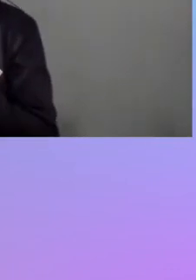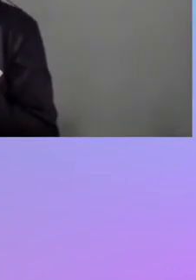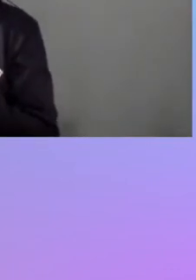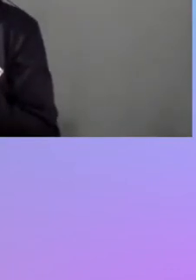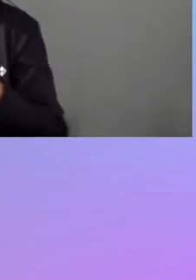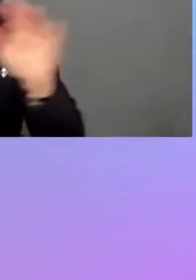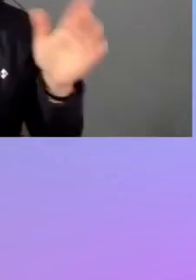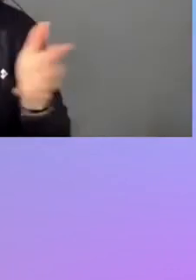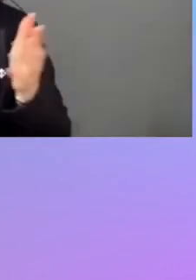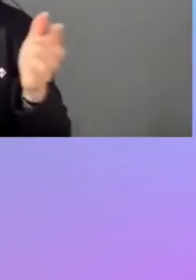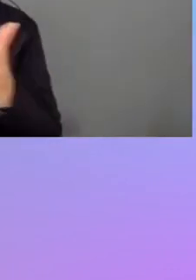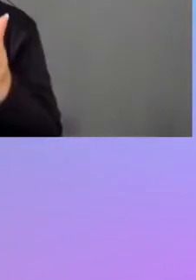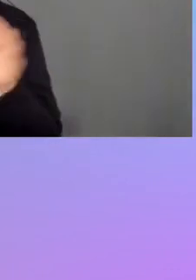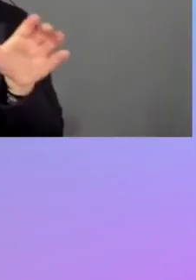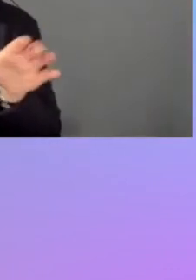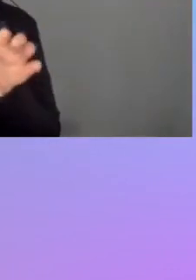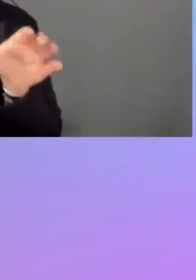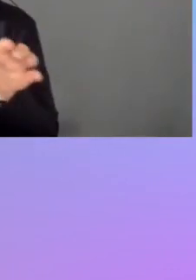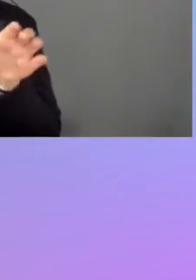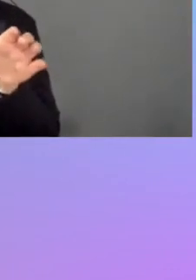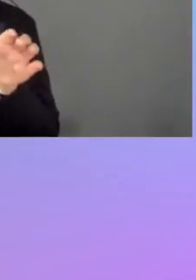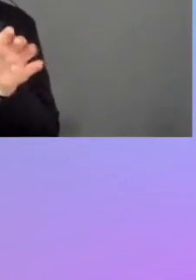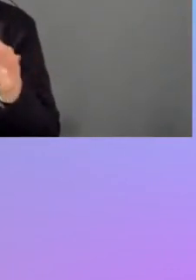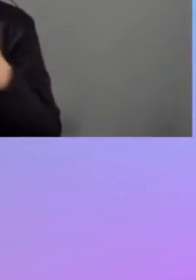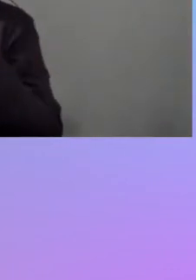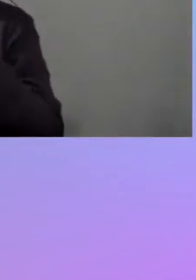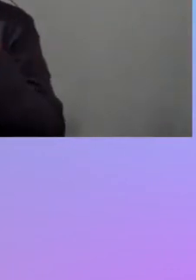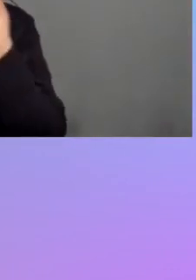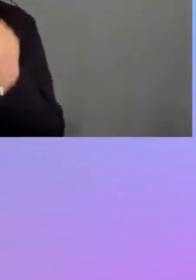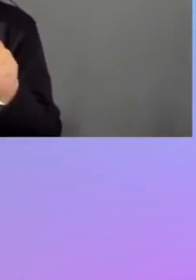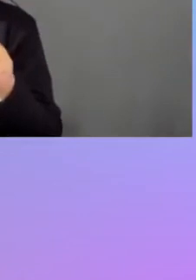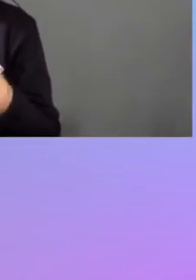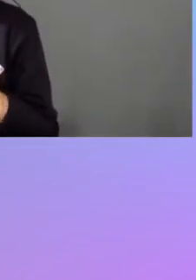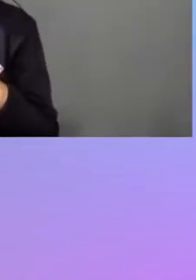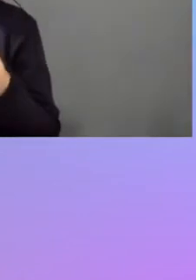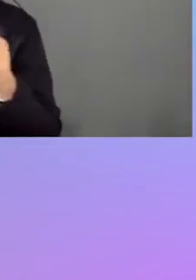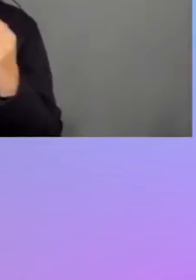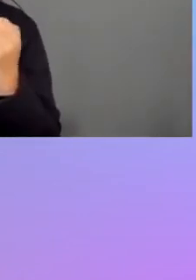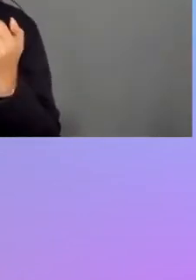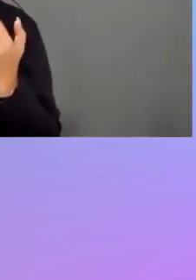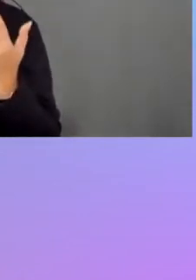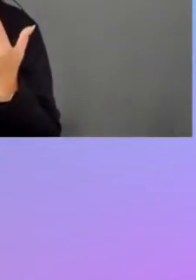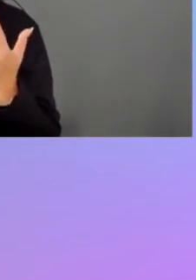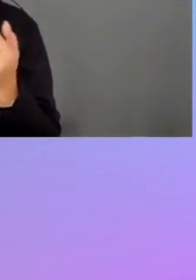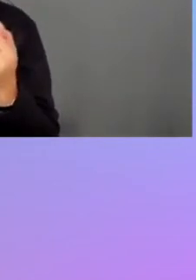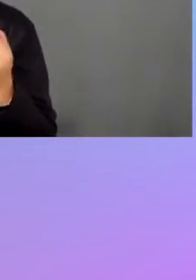really one of the very few I've not, one of the only anti discrimination law that requires proactive